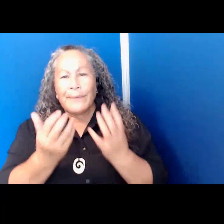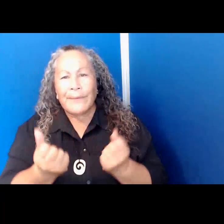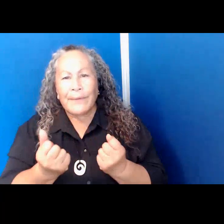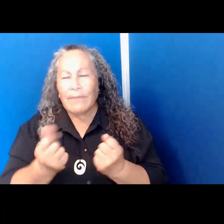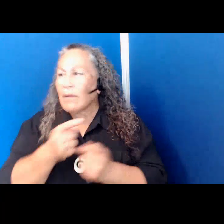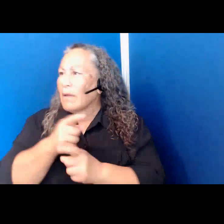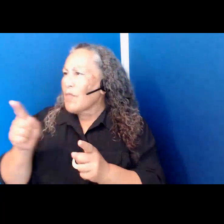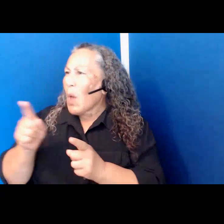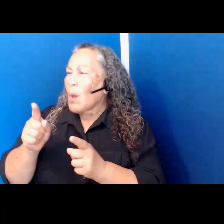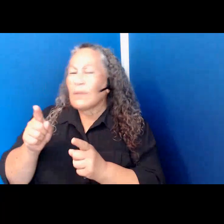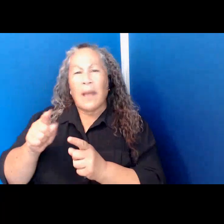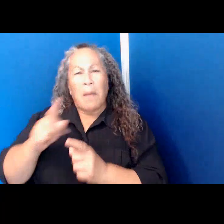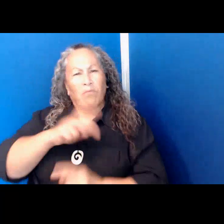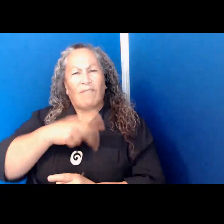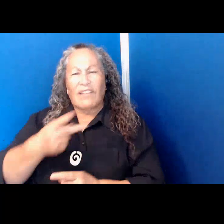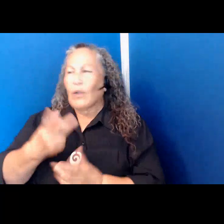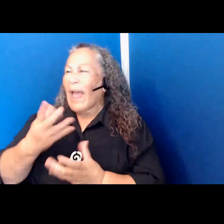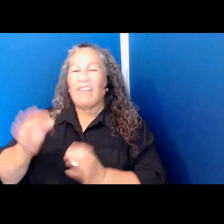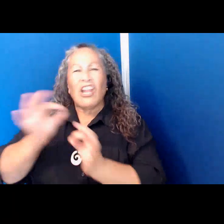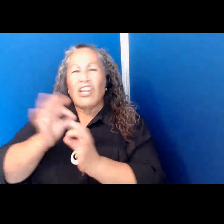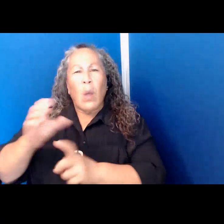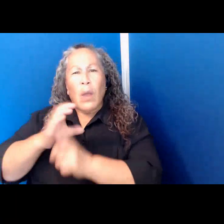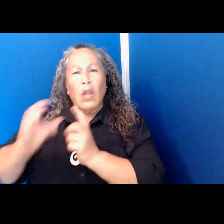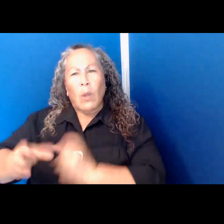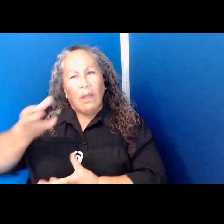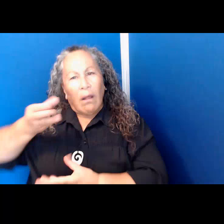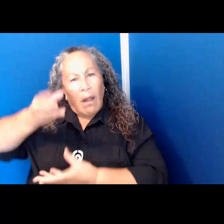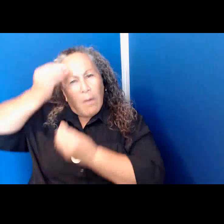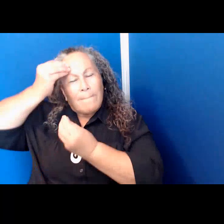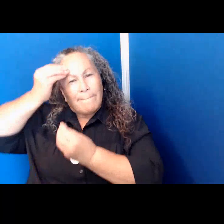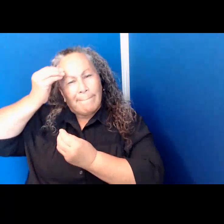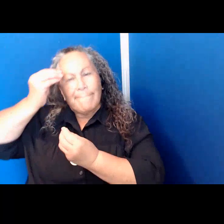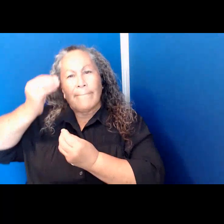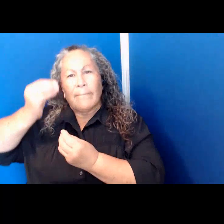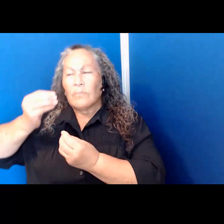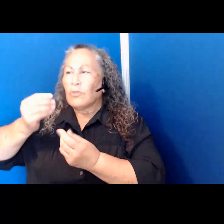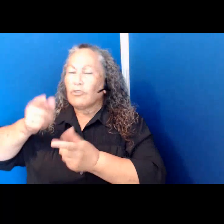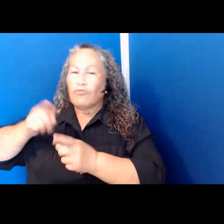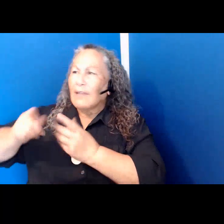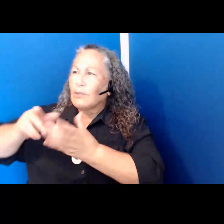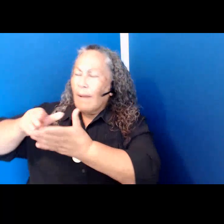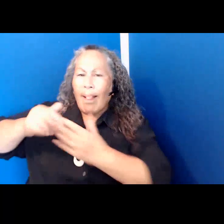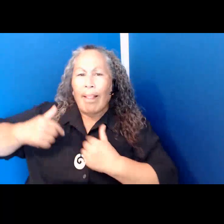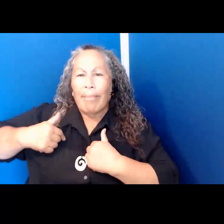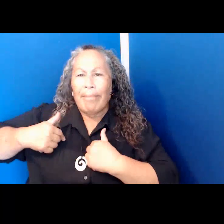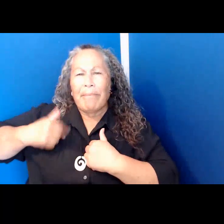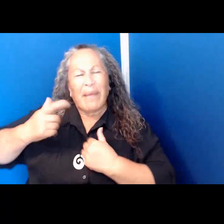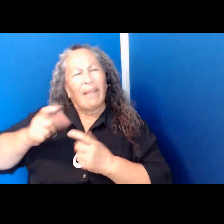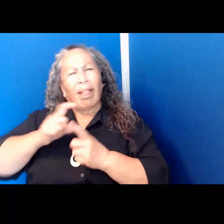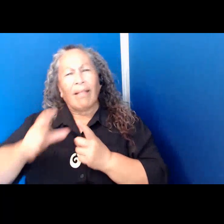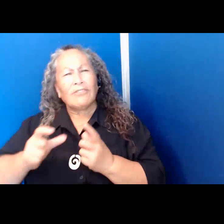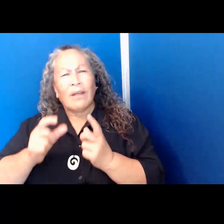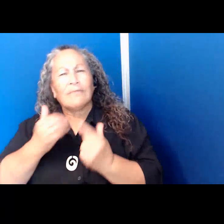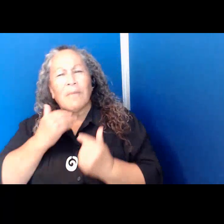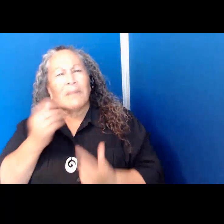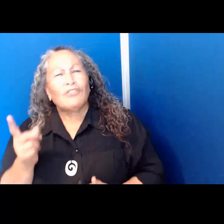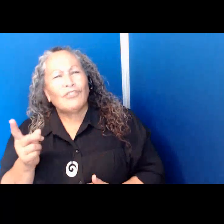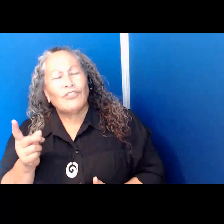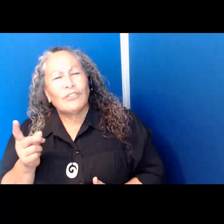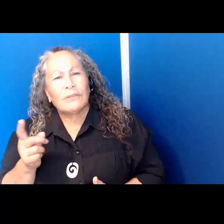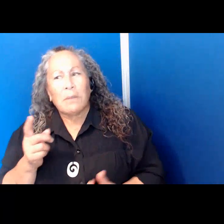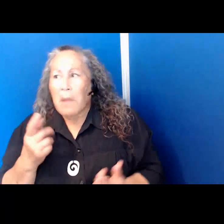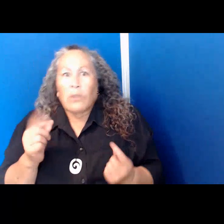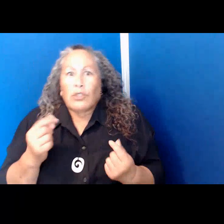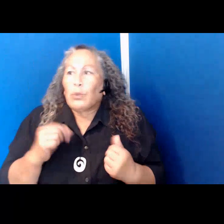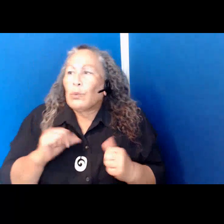our trust in to point us in the right direction.You know, even what to do next was hard to